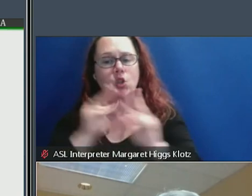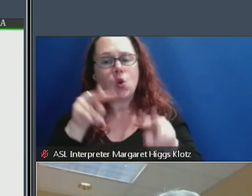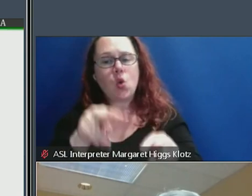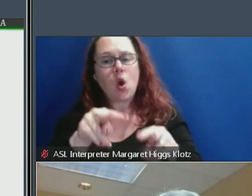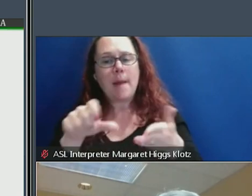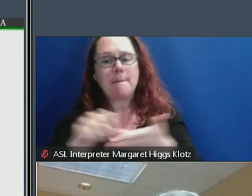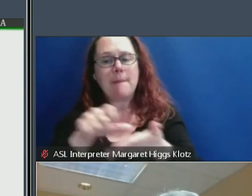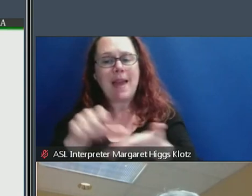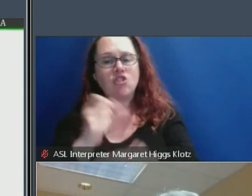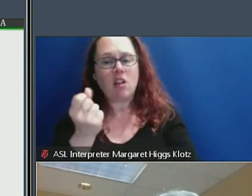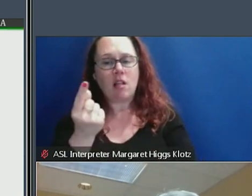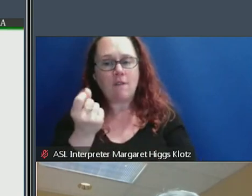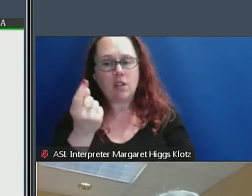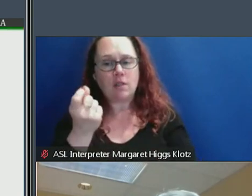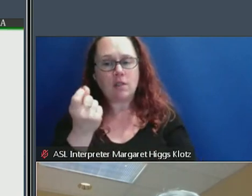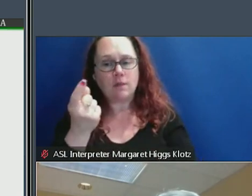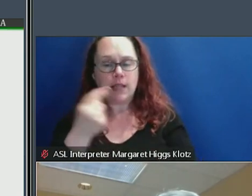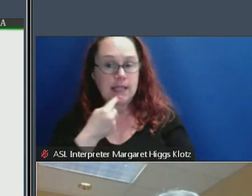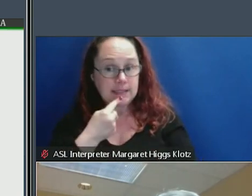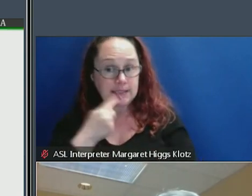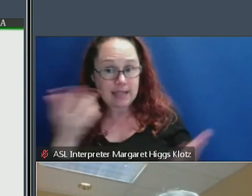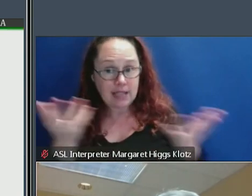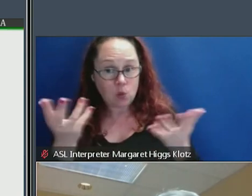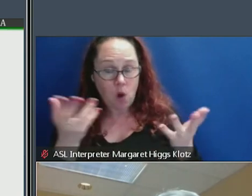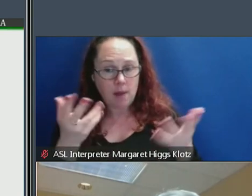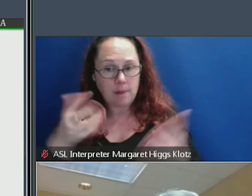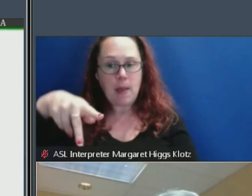And it says this the Prince George's County zoning ordinance